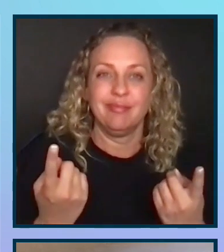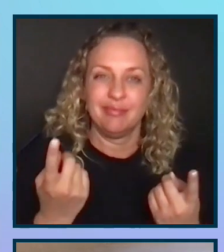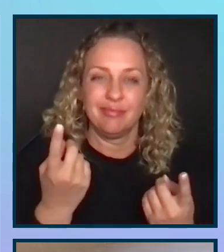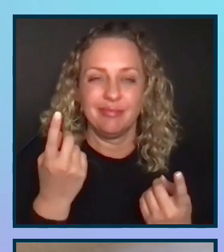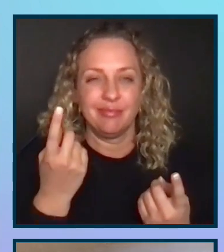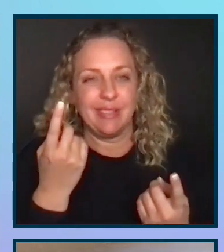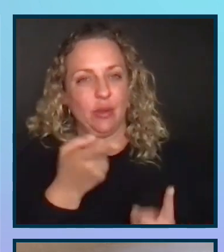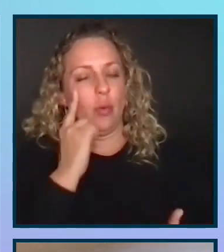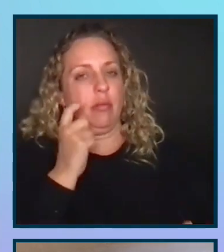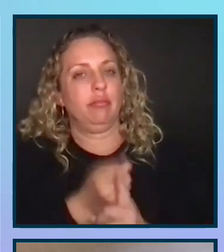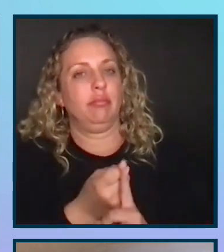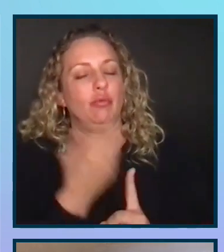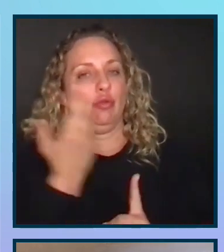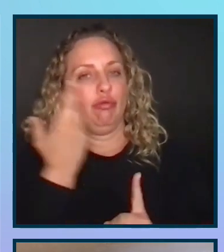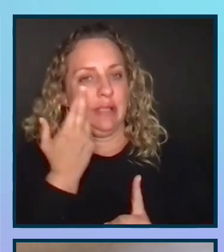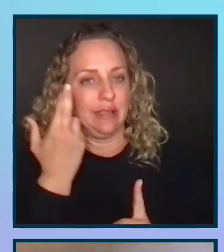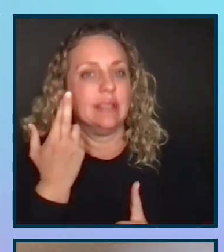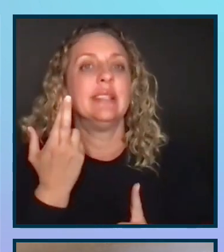that inaccessibility equals ableism.